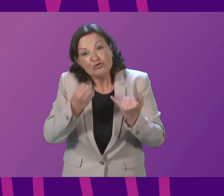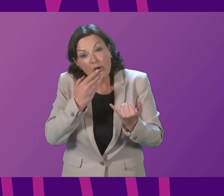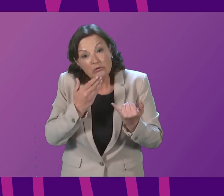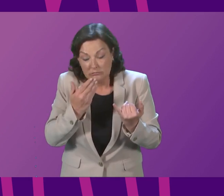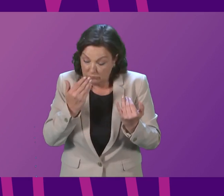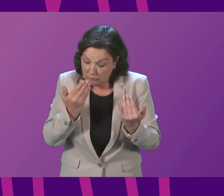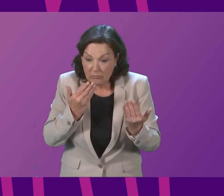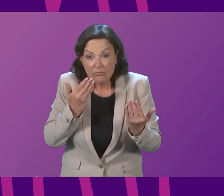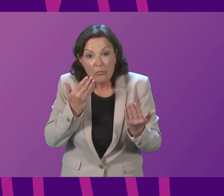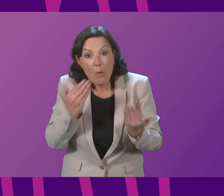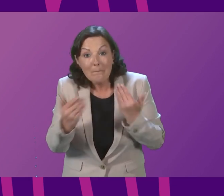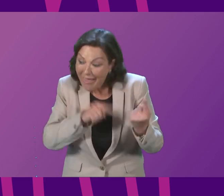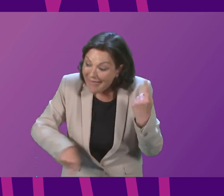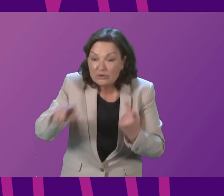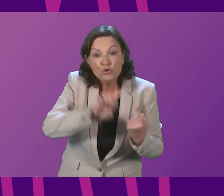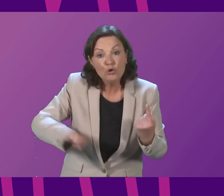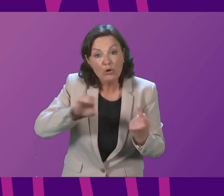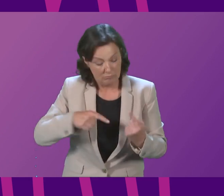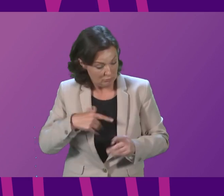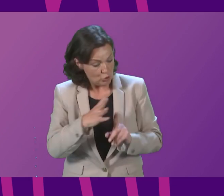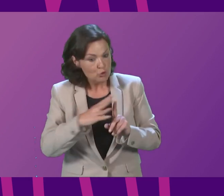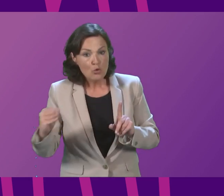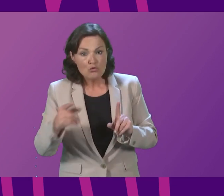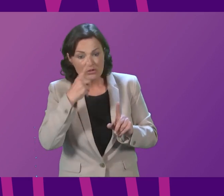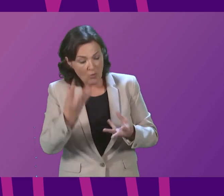We have brought forward a solution that we could implement straight away.